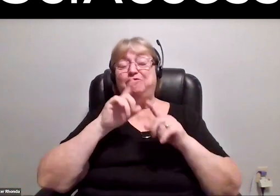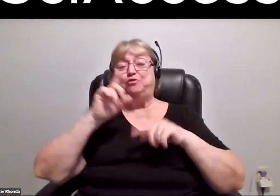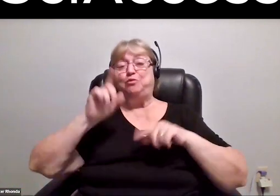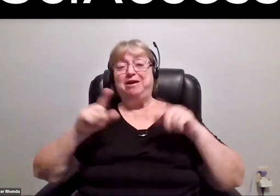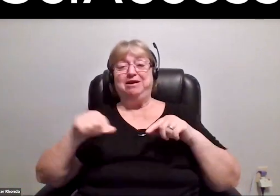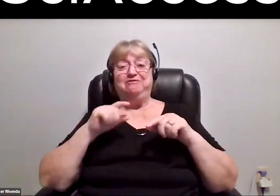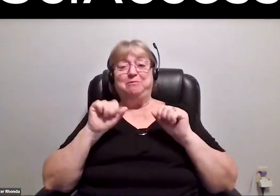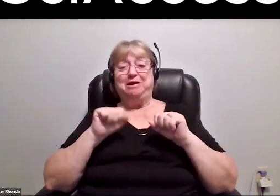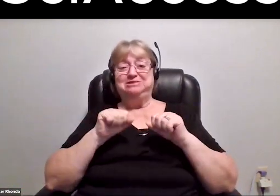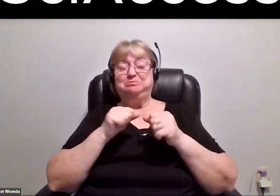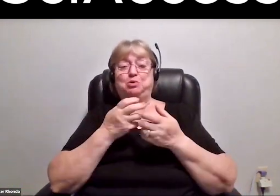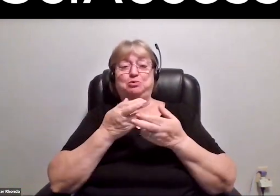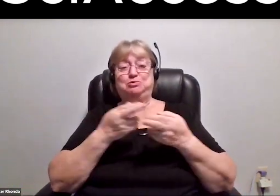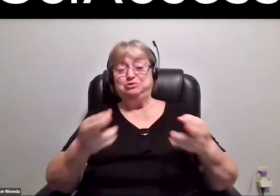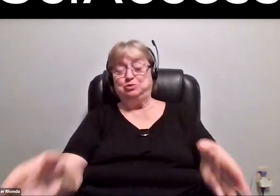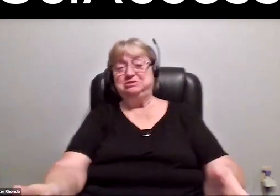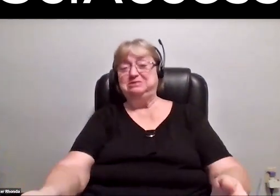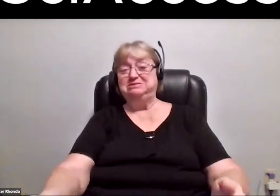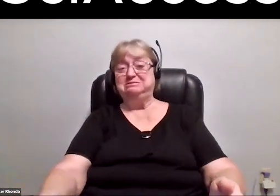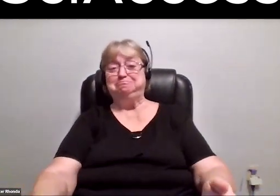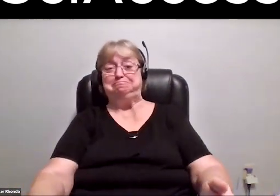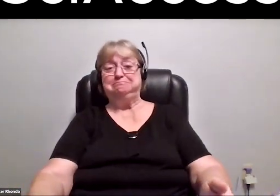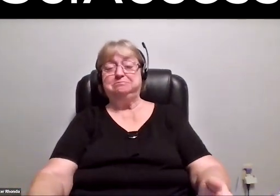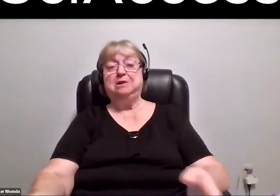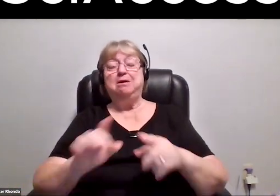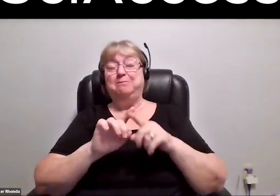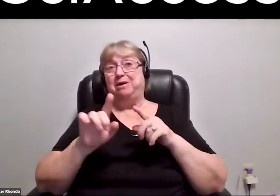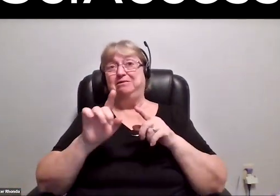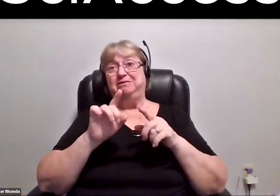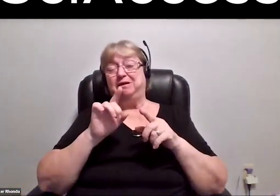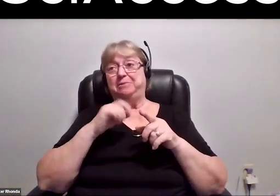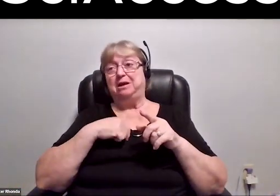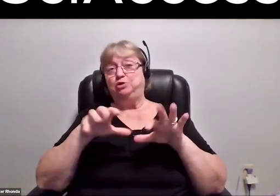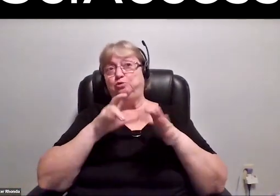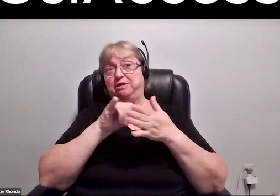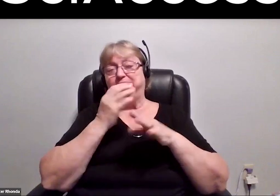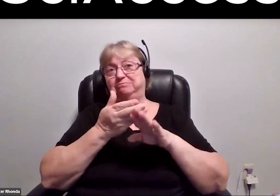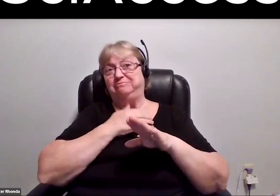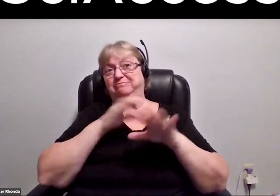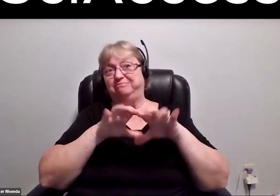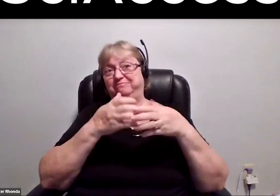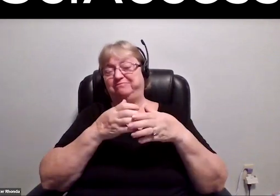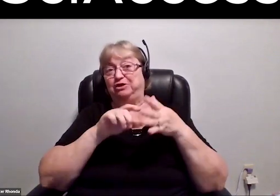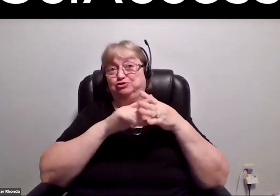to come up with projects, and I do this before the class starts so that the students don't have to go out